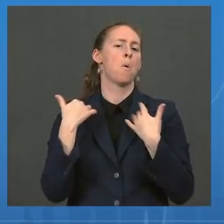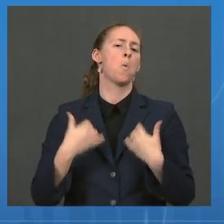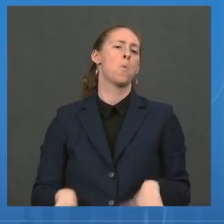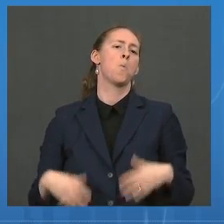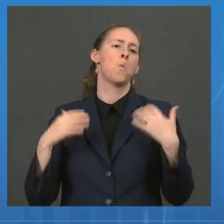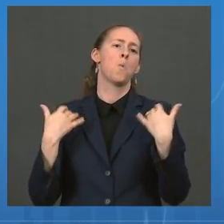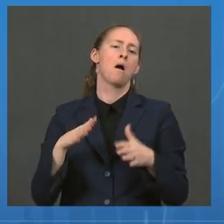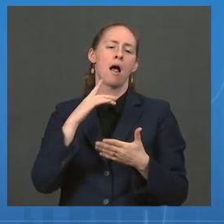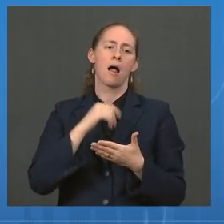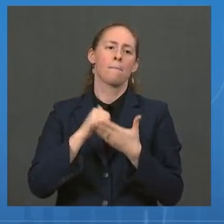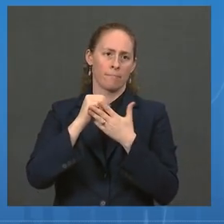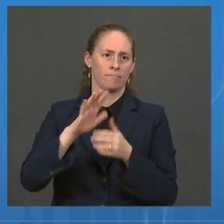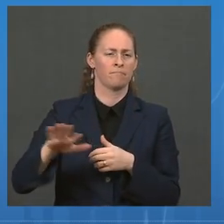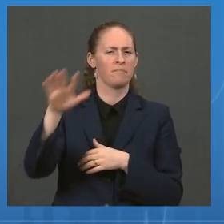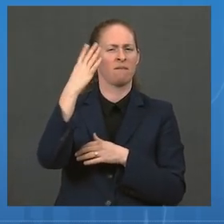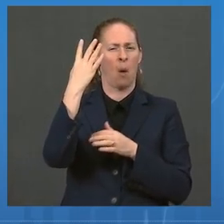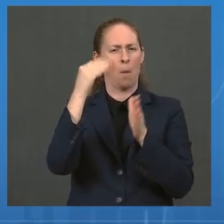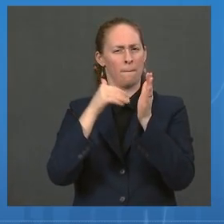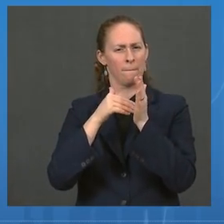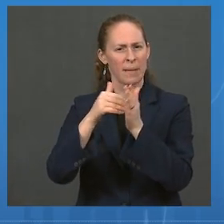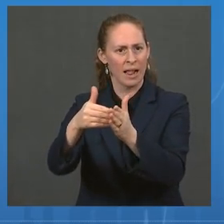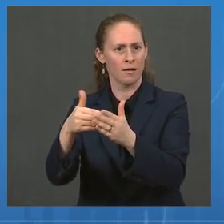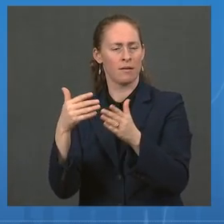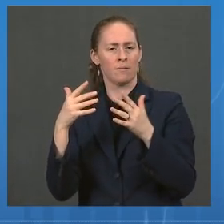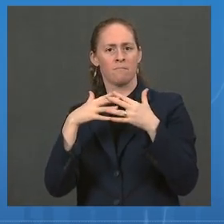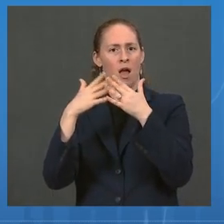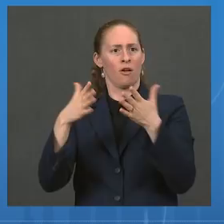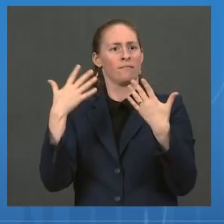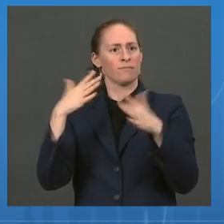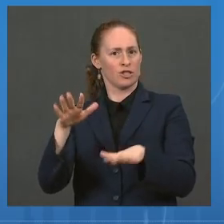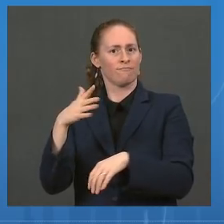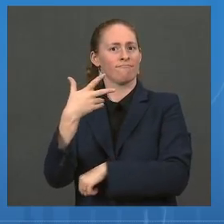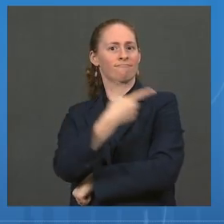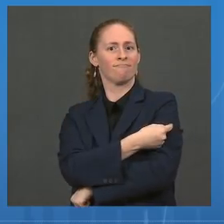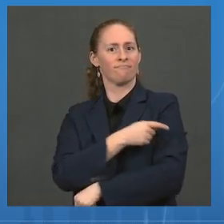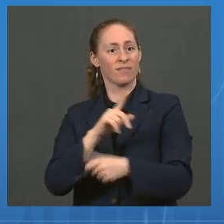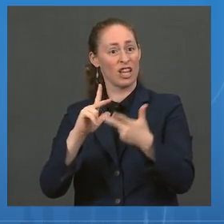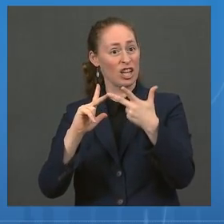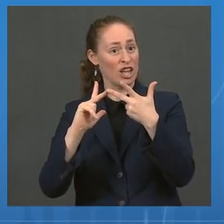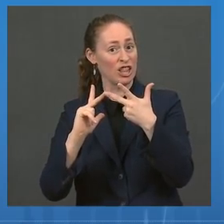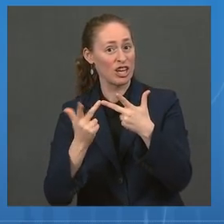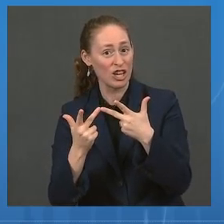have now rolled up their sleeves and gotten a booster shot, including 2 million in the first week